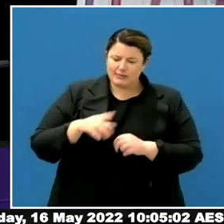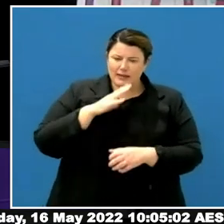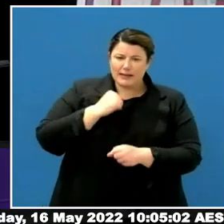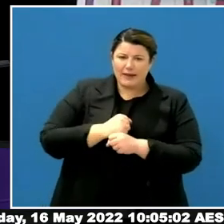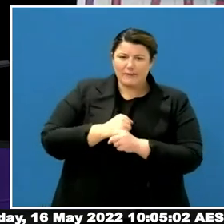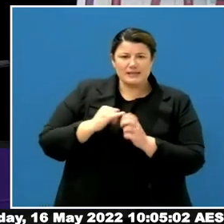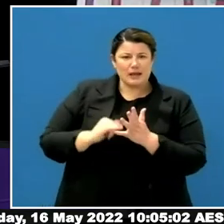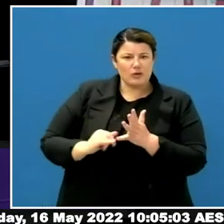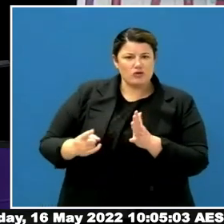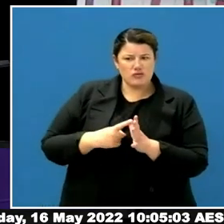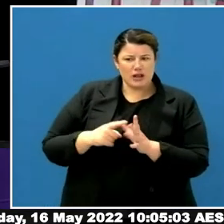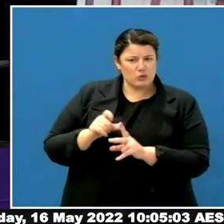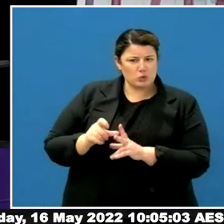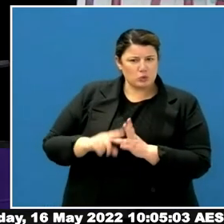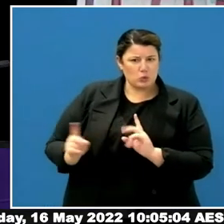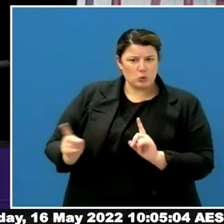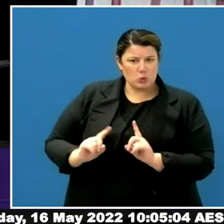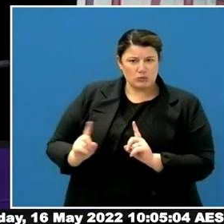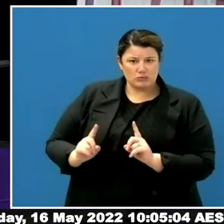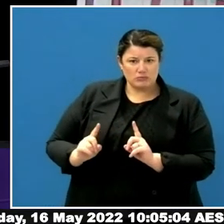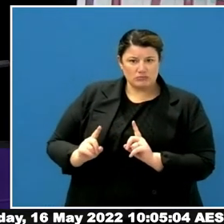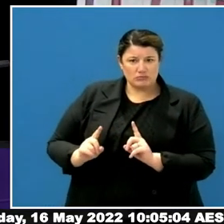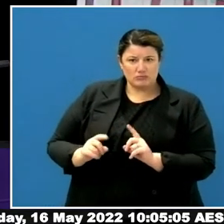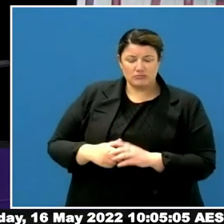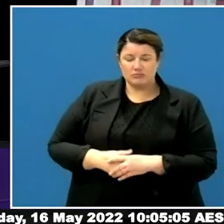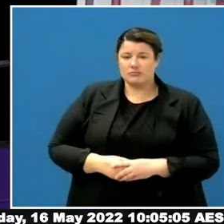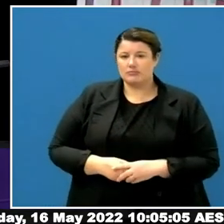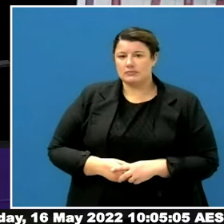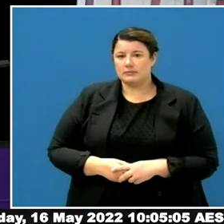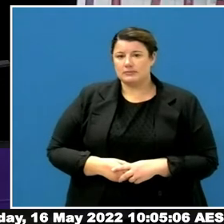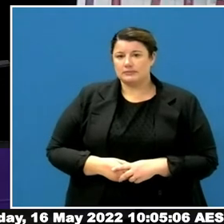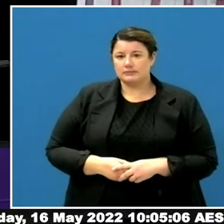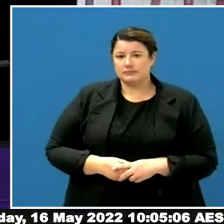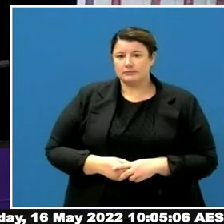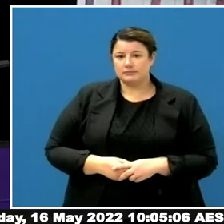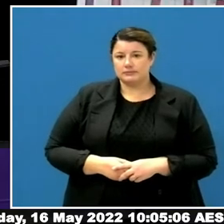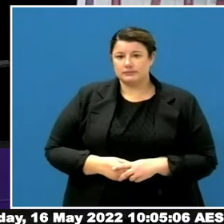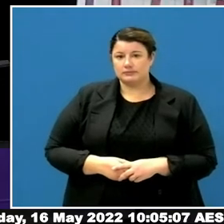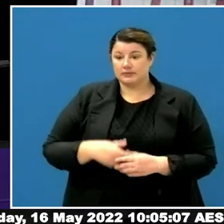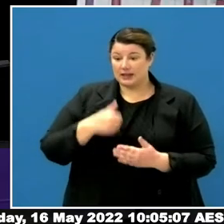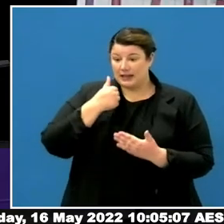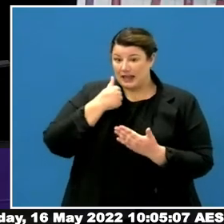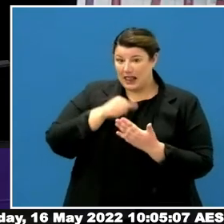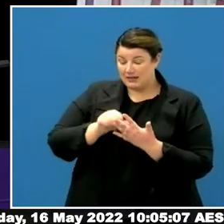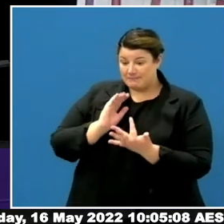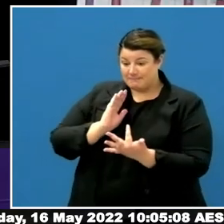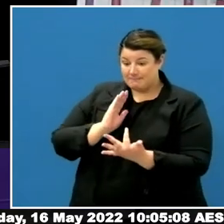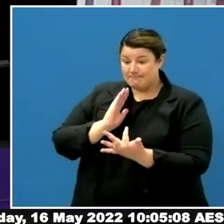Services to a threat of harm that had been sent by letter to a person with disability,